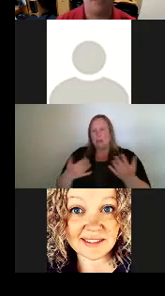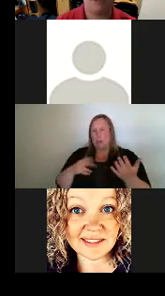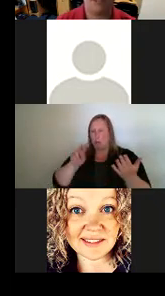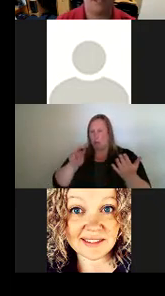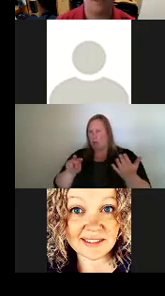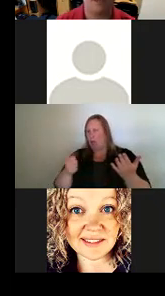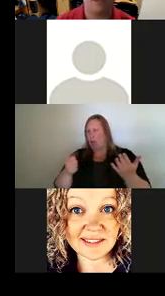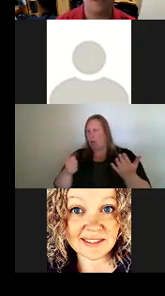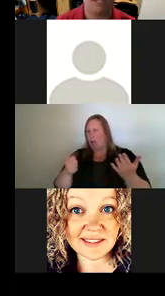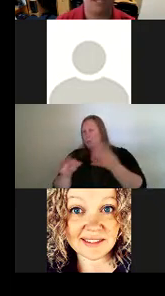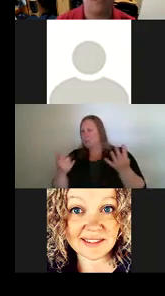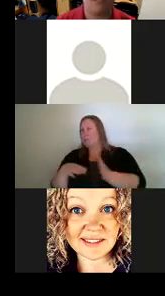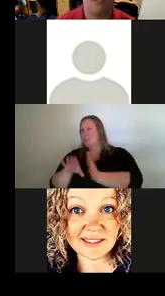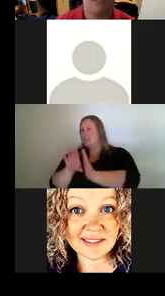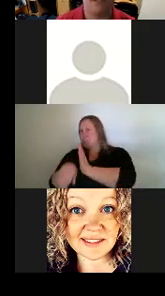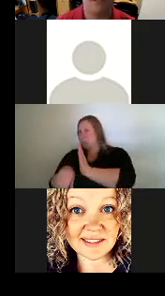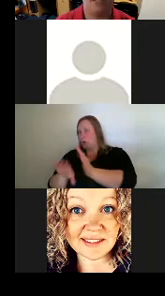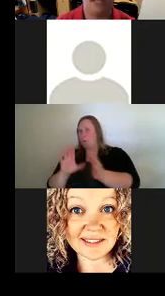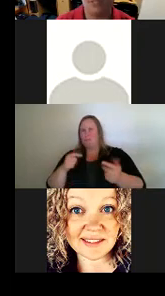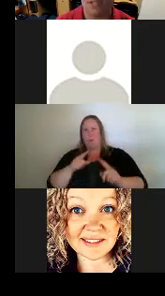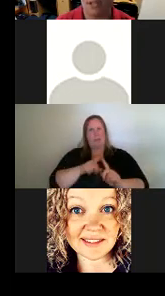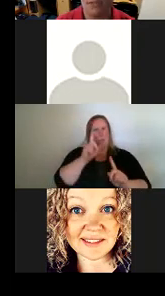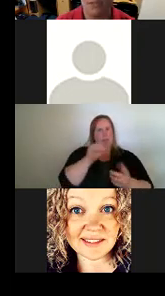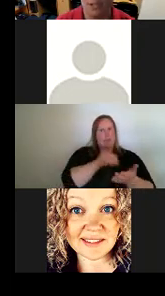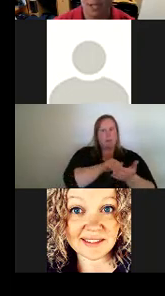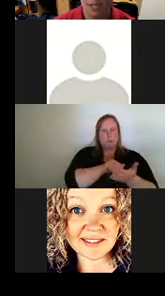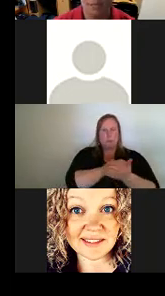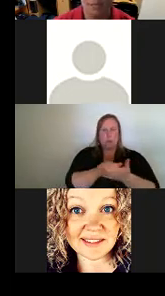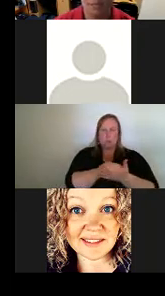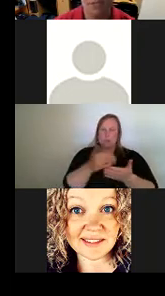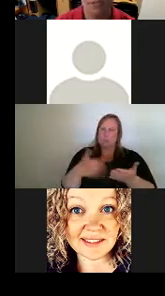COSTLY THAN THE SOFTWARE THAT IS $1,000 BECAUSE THERE ARE